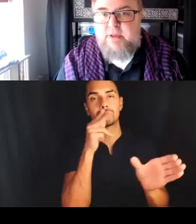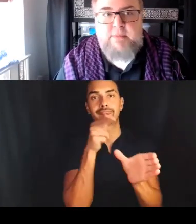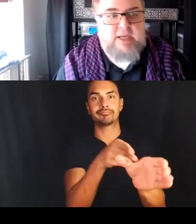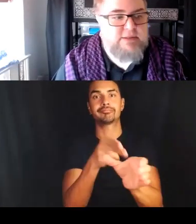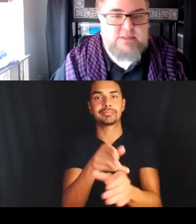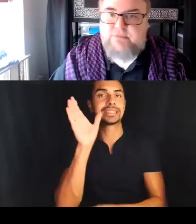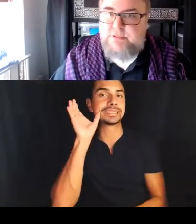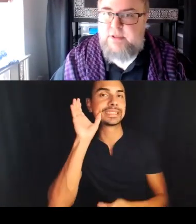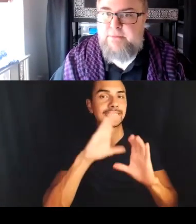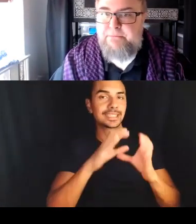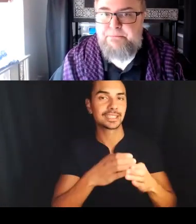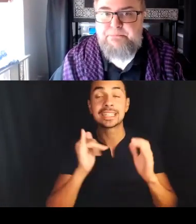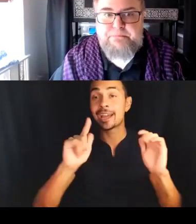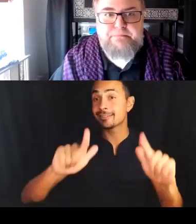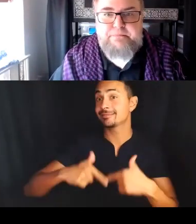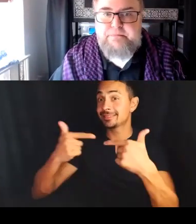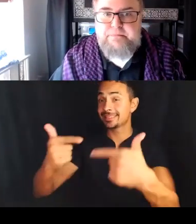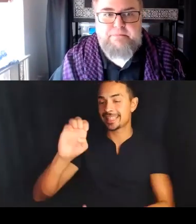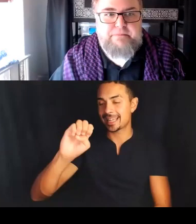Emil, I'm gonna hand things over to you. Thank you.